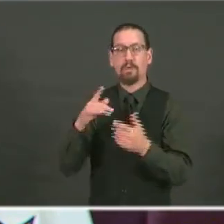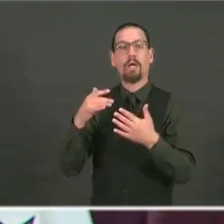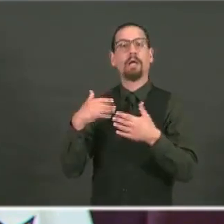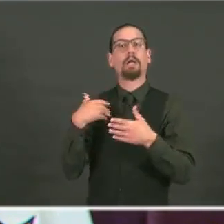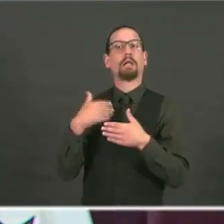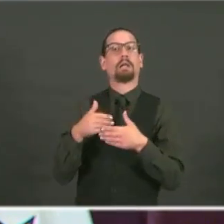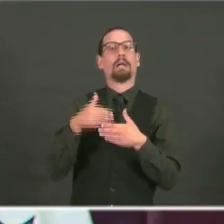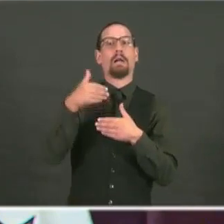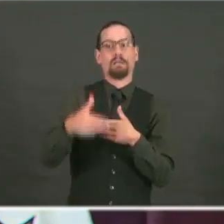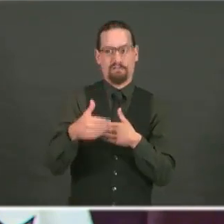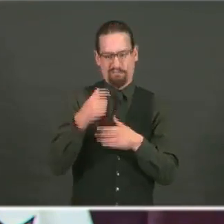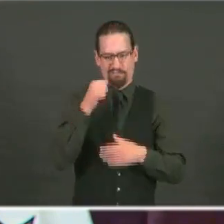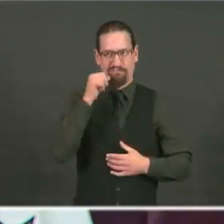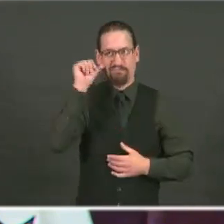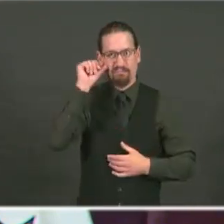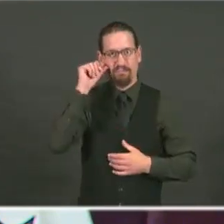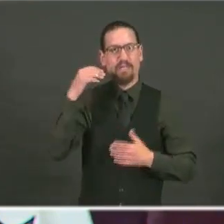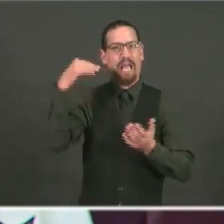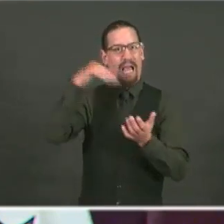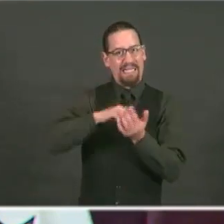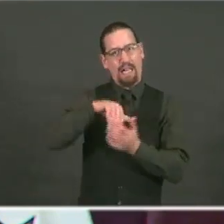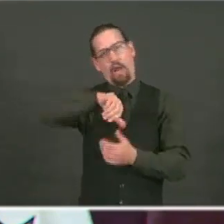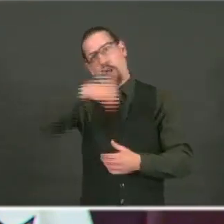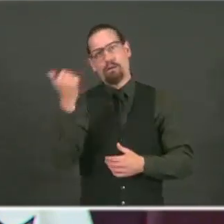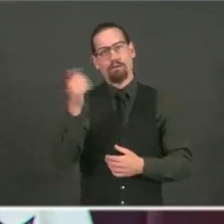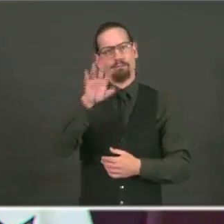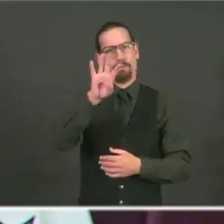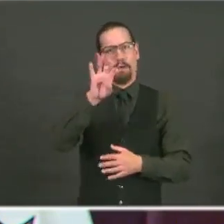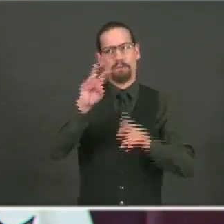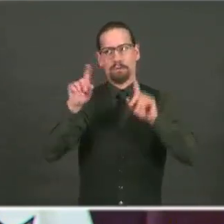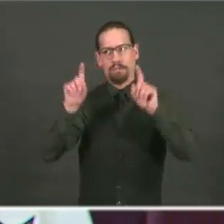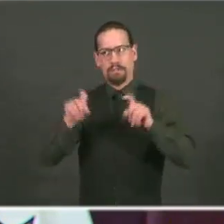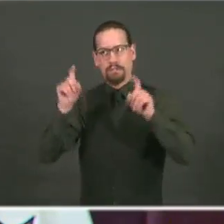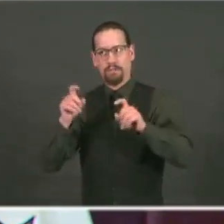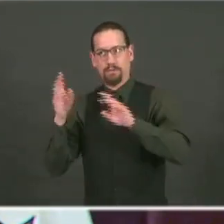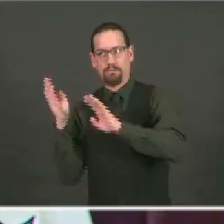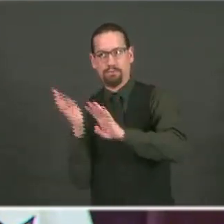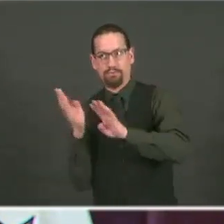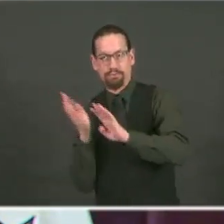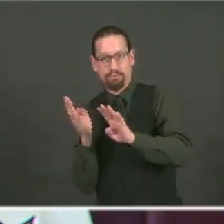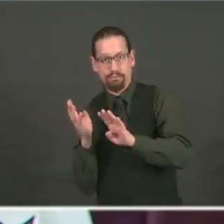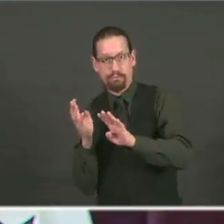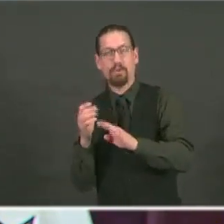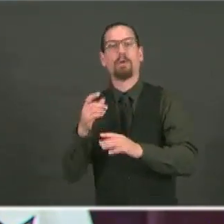THE NEXT DAY WE TESTED ANOTHER 400 AND FOUND 17 POSITIVE CASES.